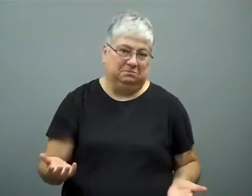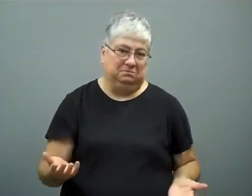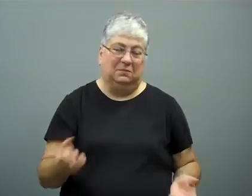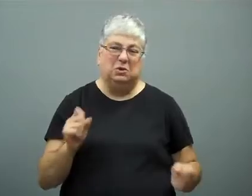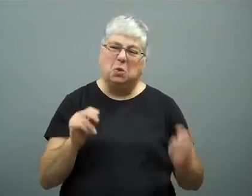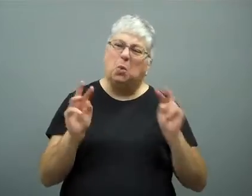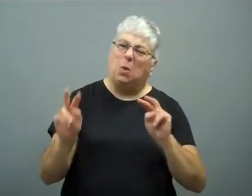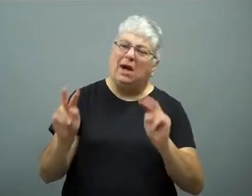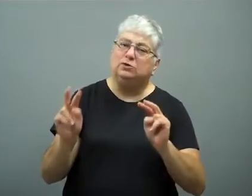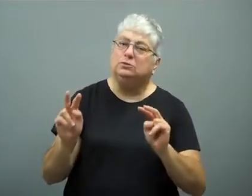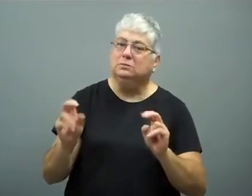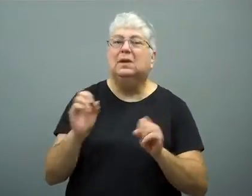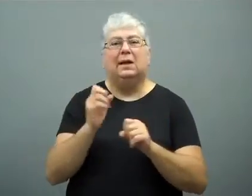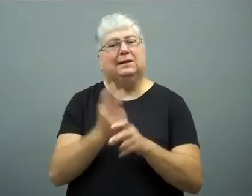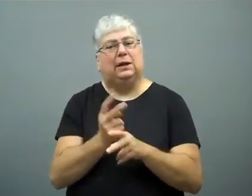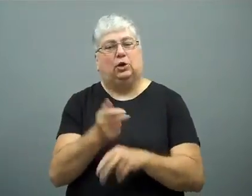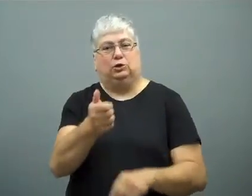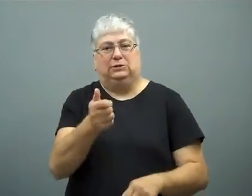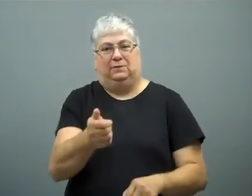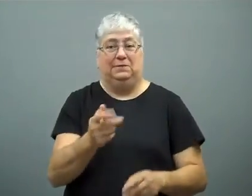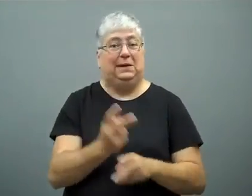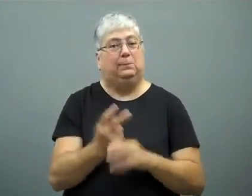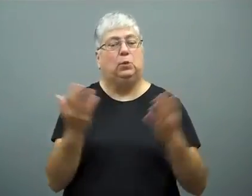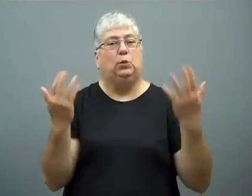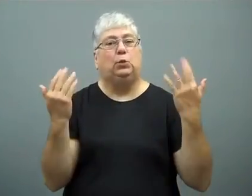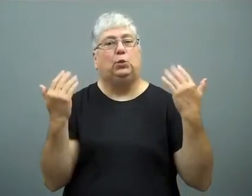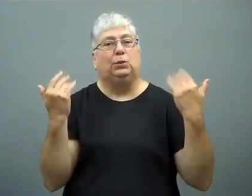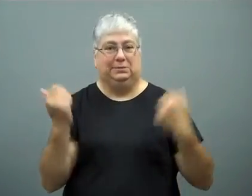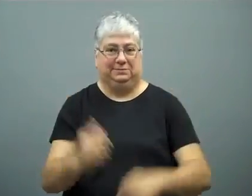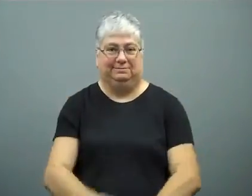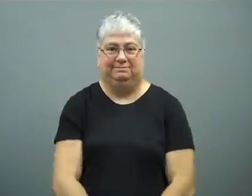So watch for that, take care of yourself, and keep cool!